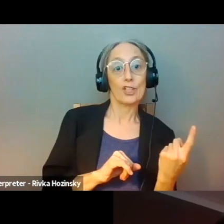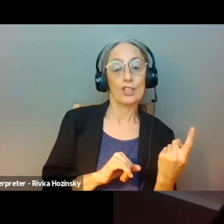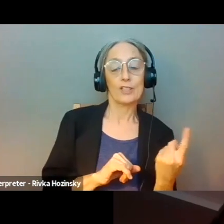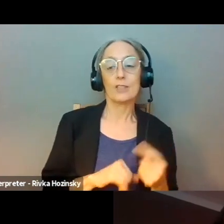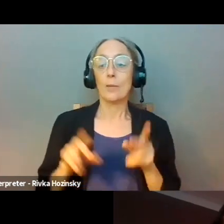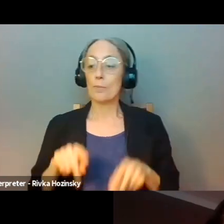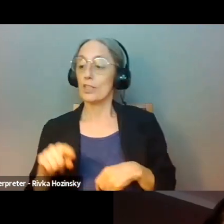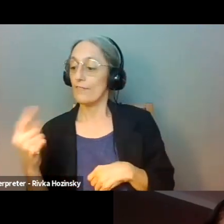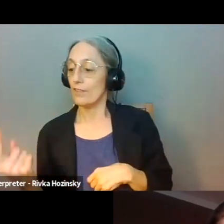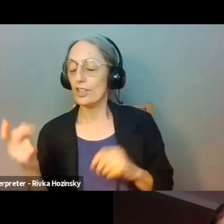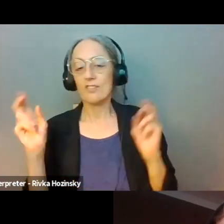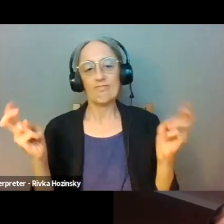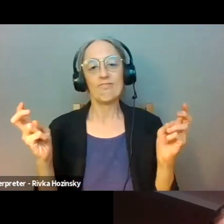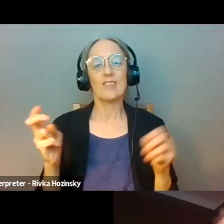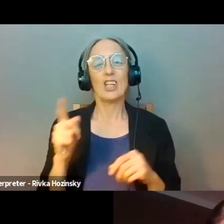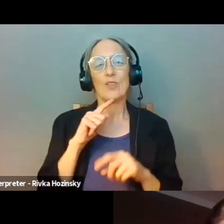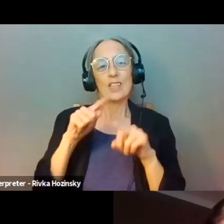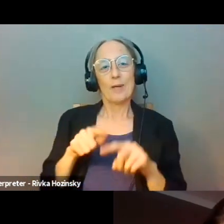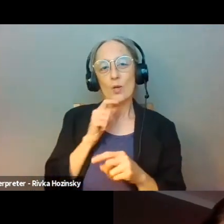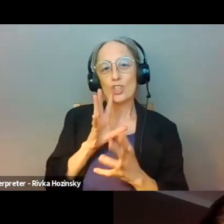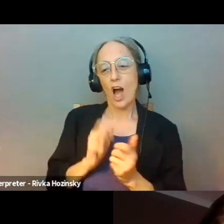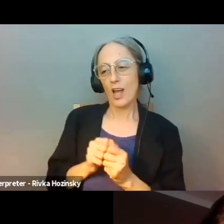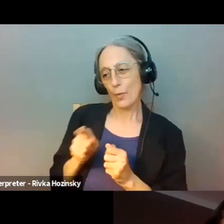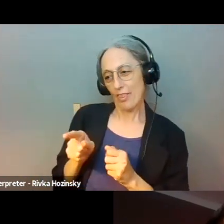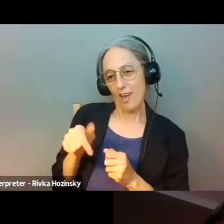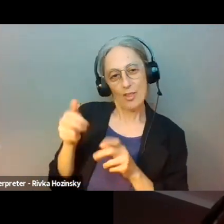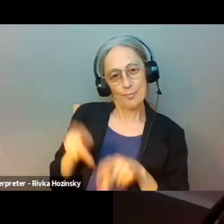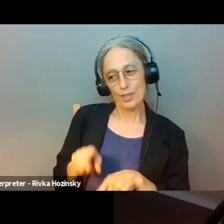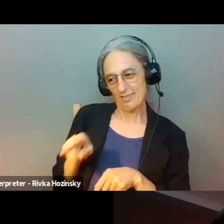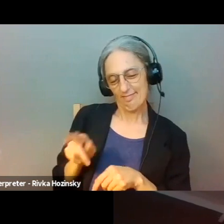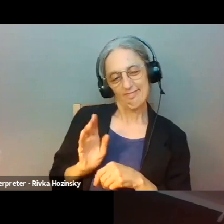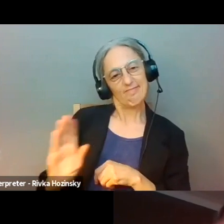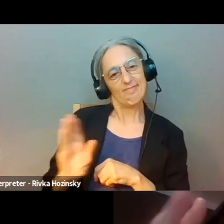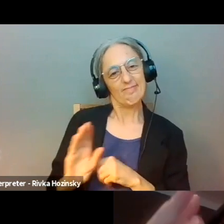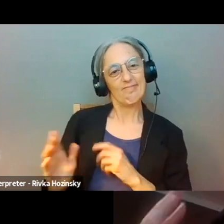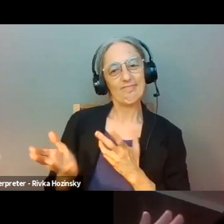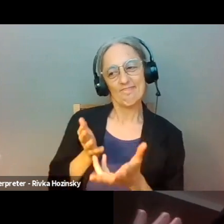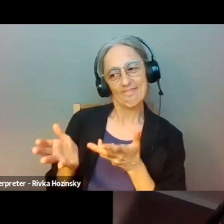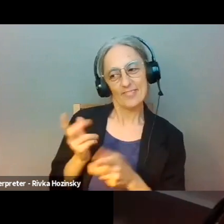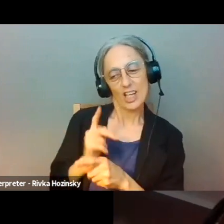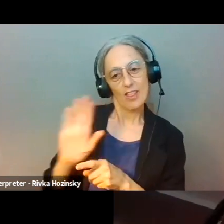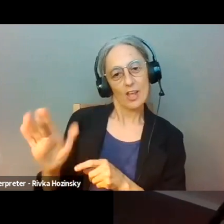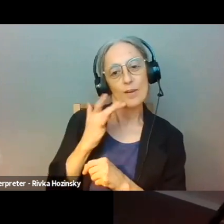the person that you're speaking to and having that one on one interaction with. But for us, as a standard for outward communication,